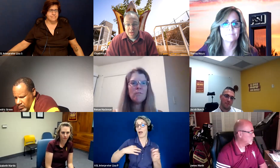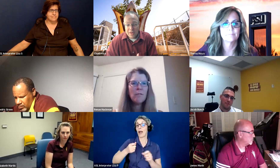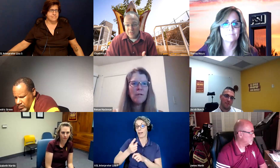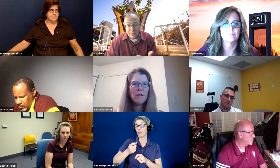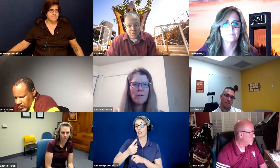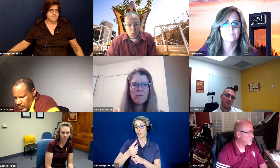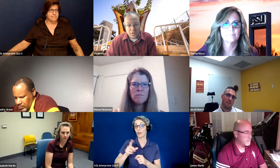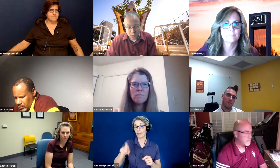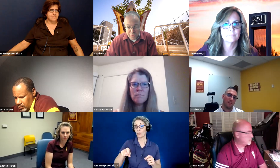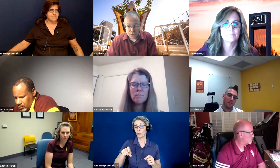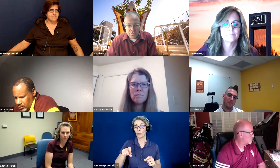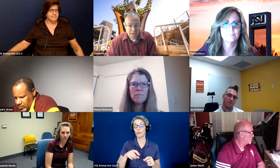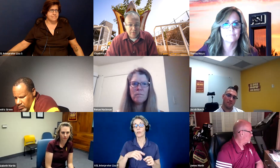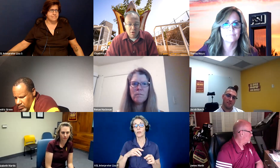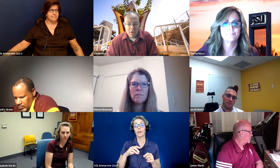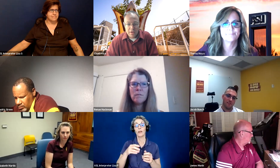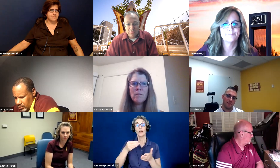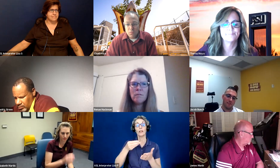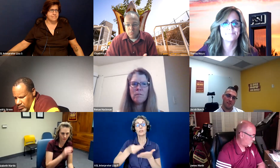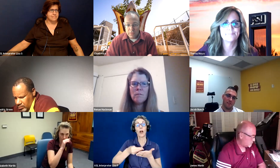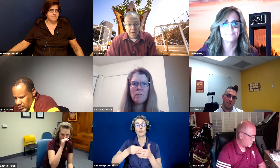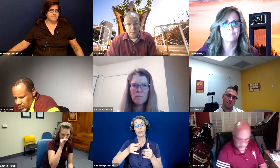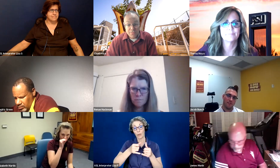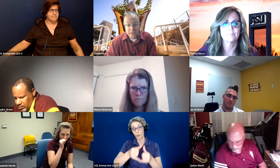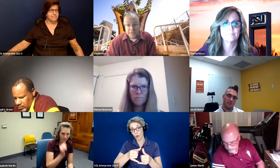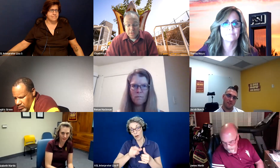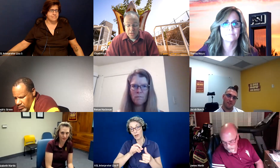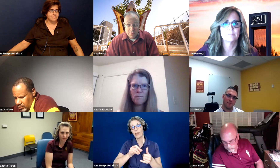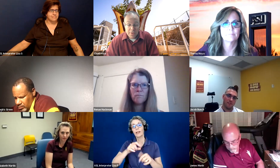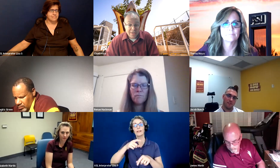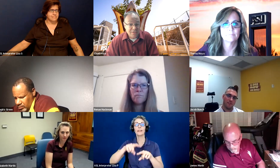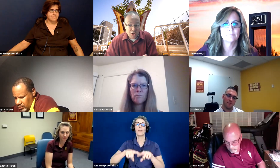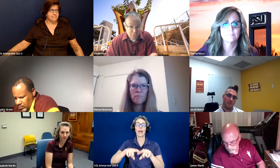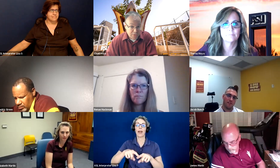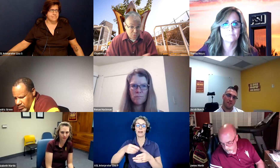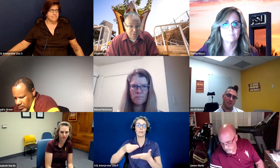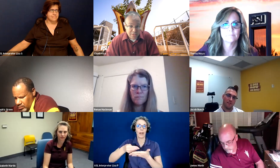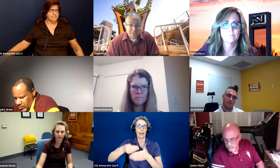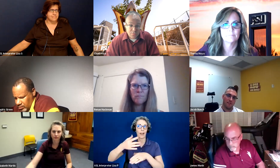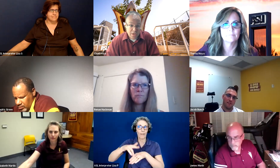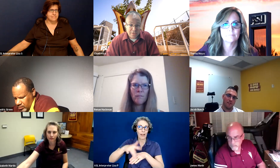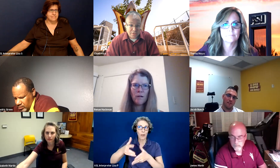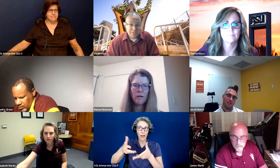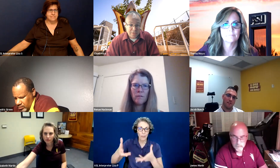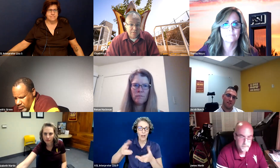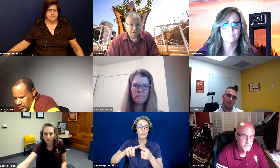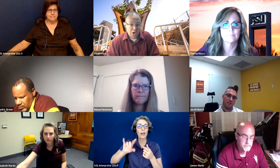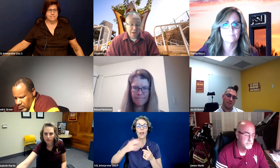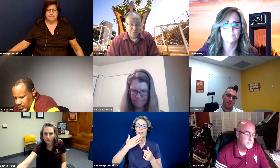and their words really do depend on the available funds, but it is a great resource as Renae just described.